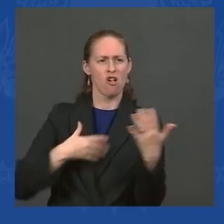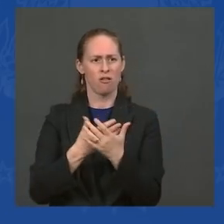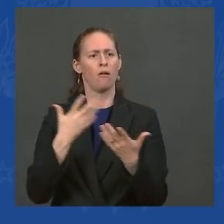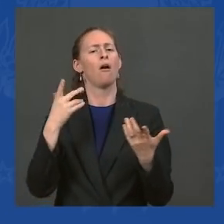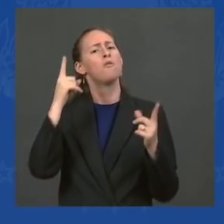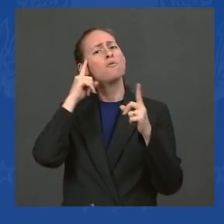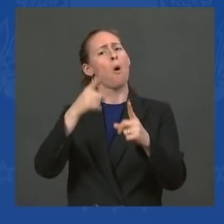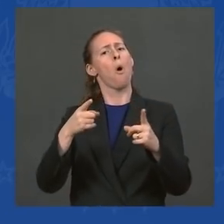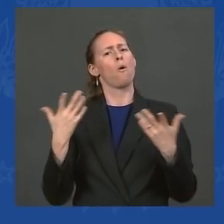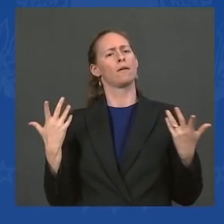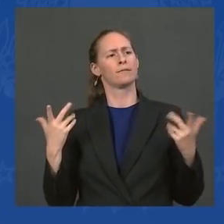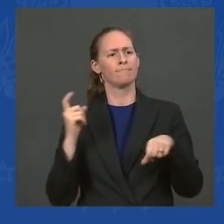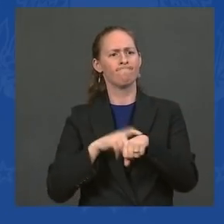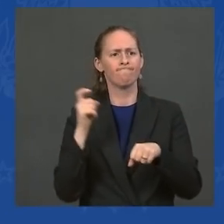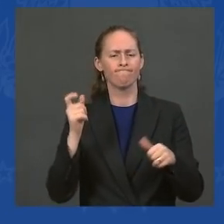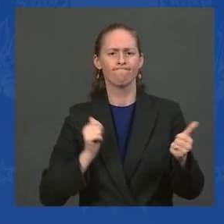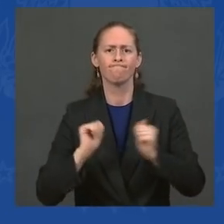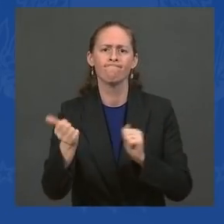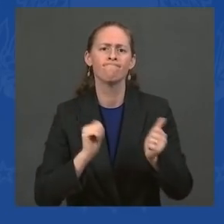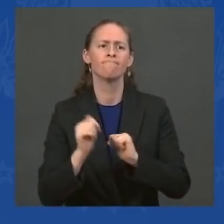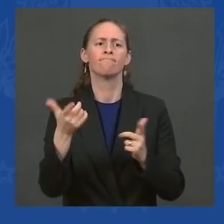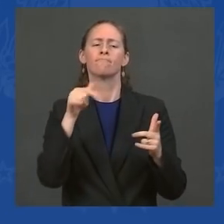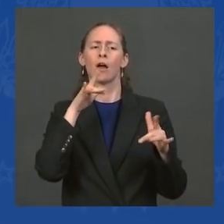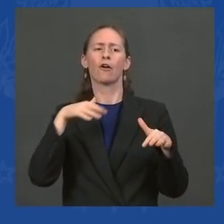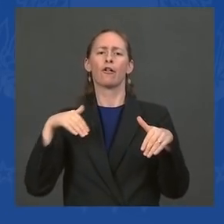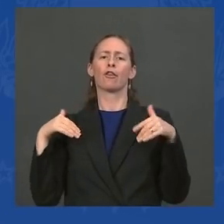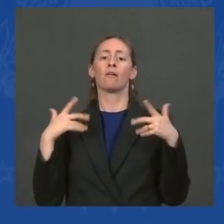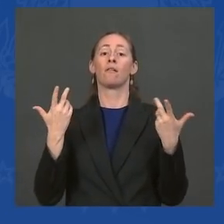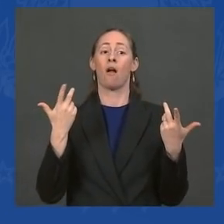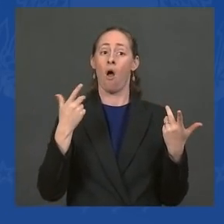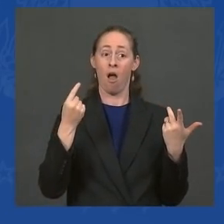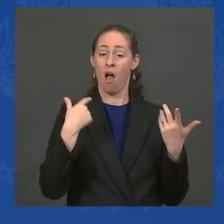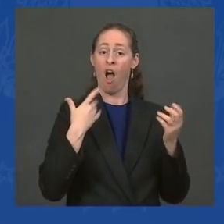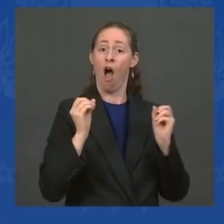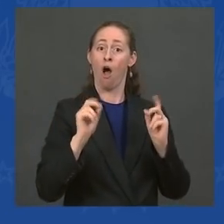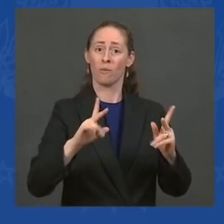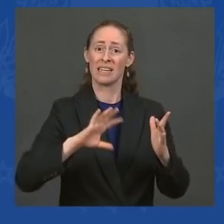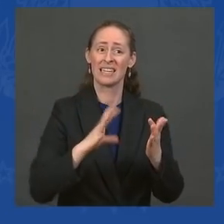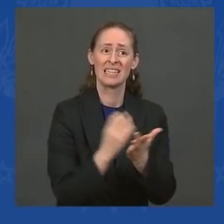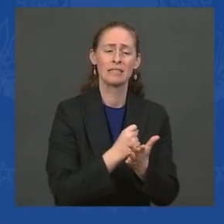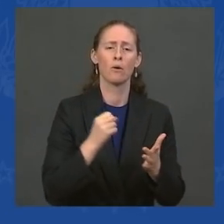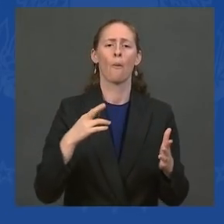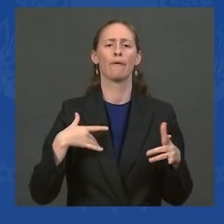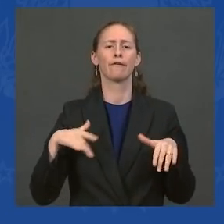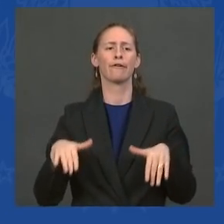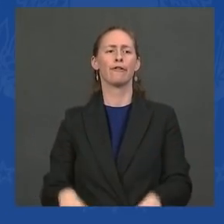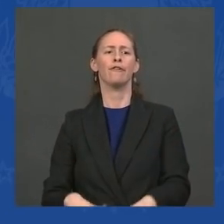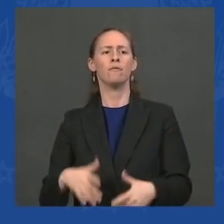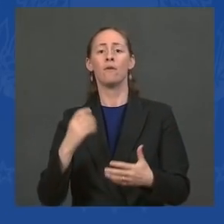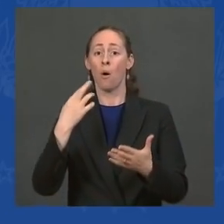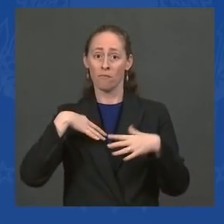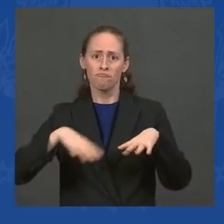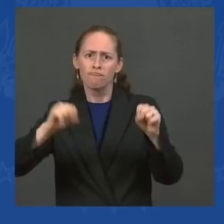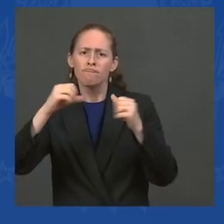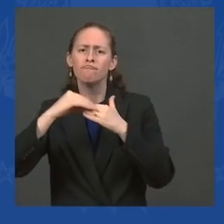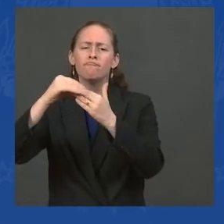about opportunity versus decay, and about leading the world or continuing to let the world move by us.